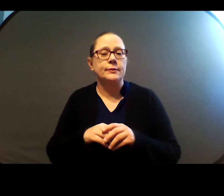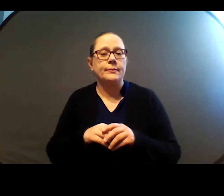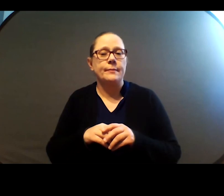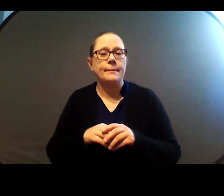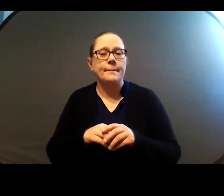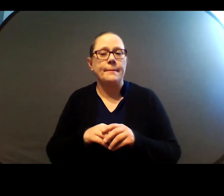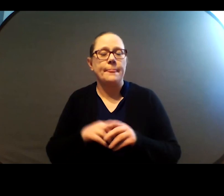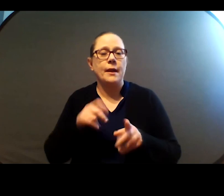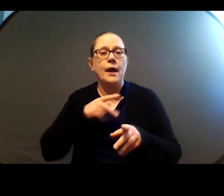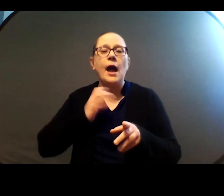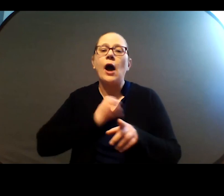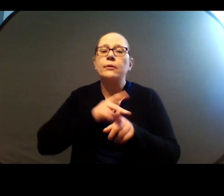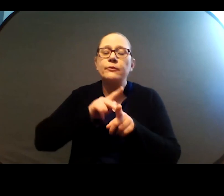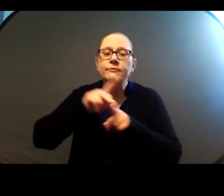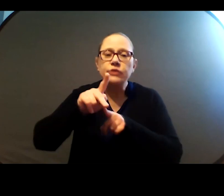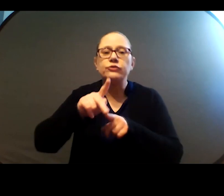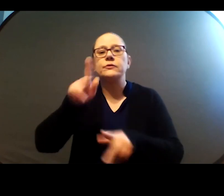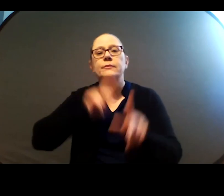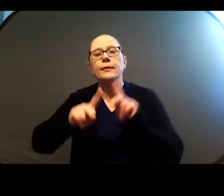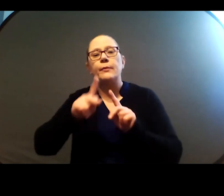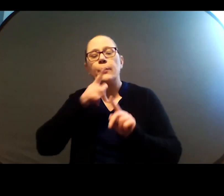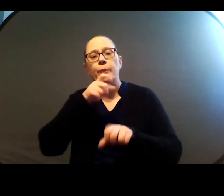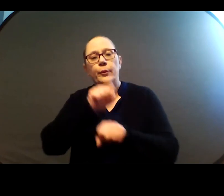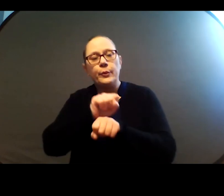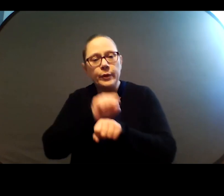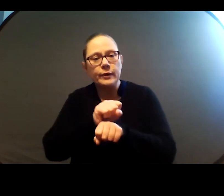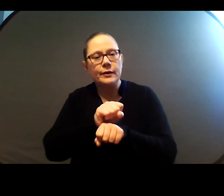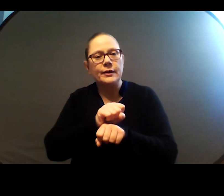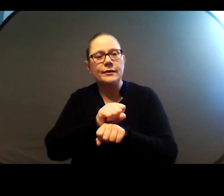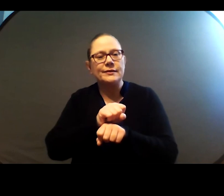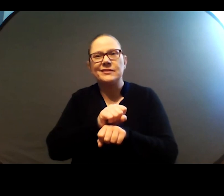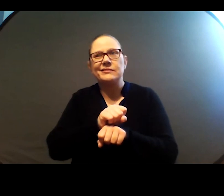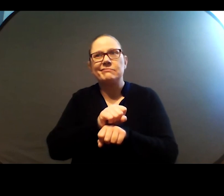professionals and people in the workforce are just not cognizant of the history or the